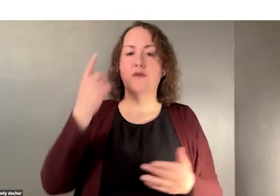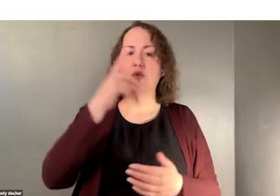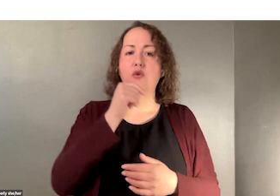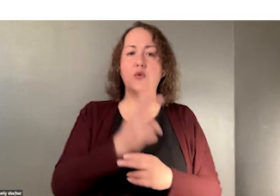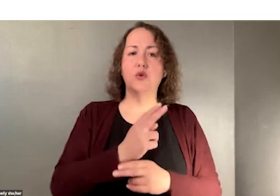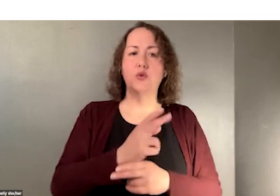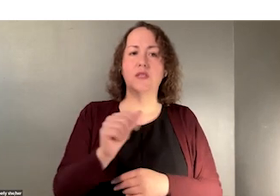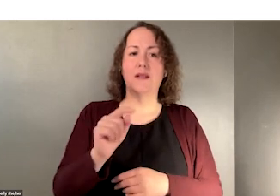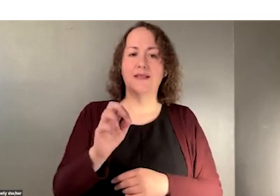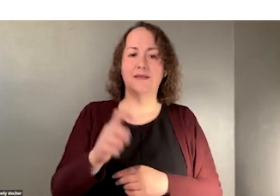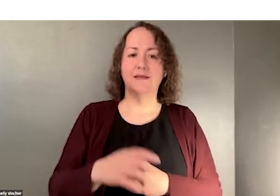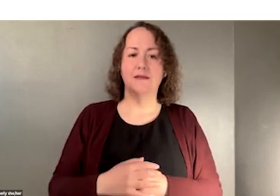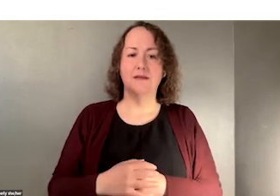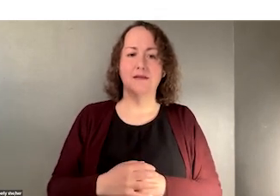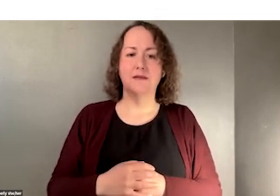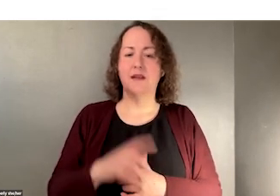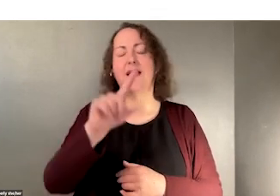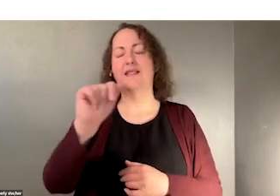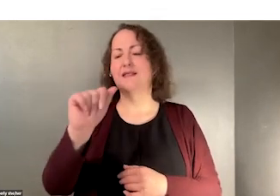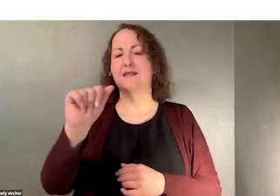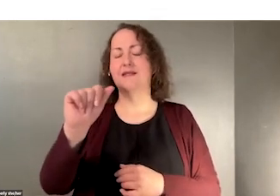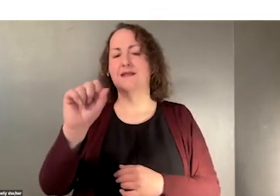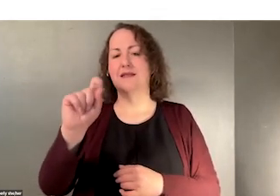Let's go over some quick contacts for questions next.